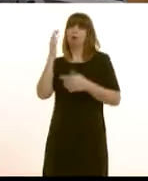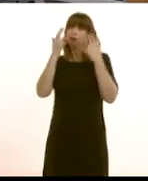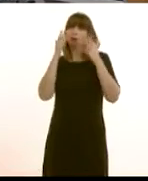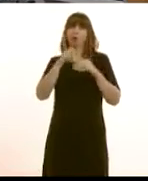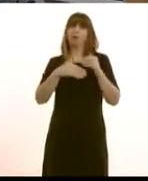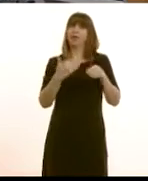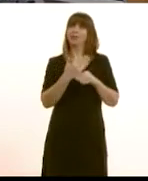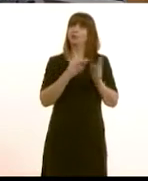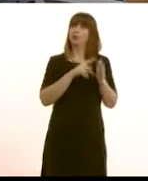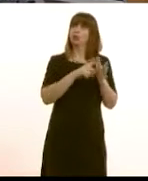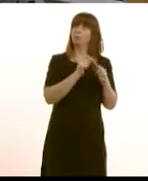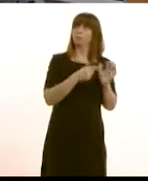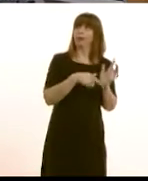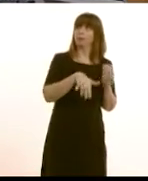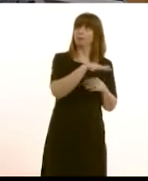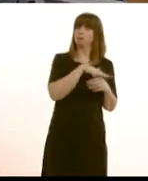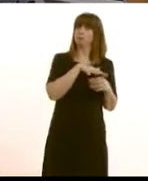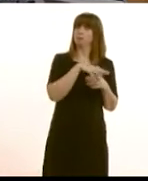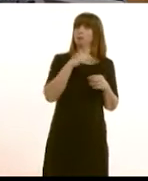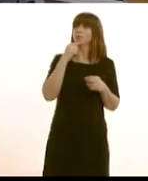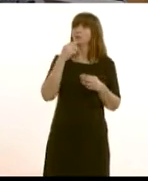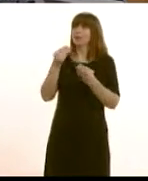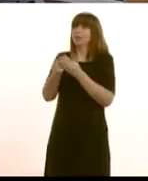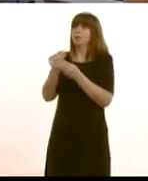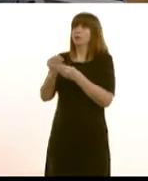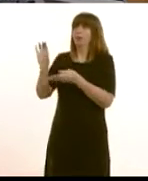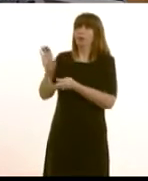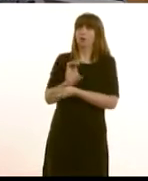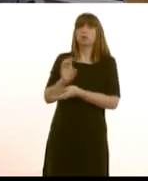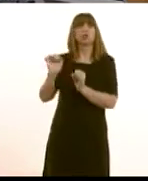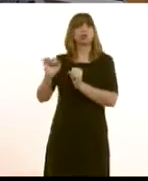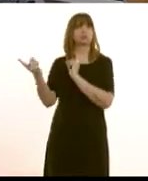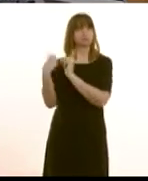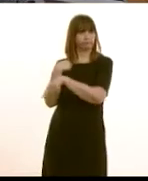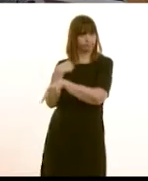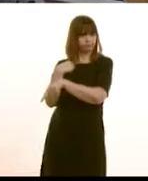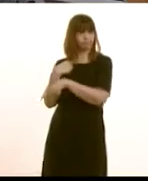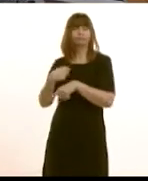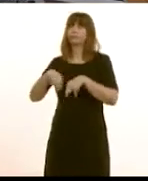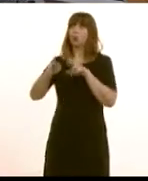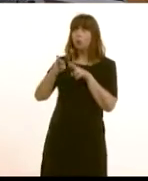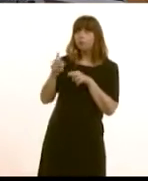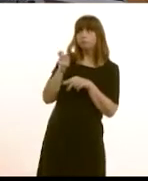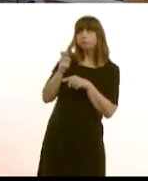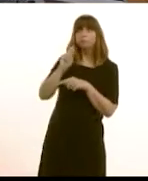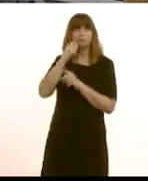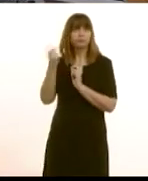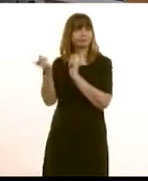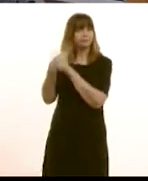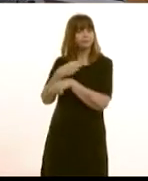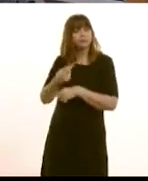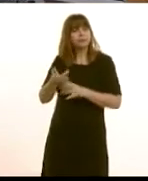and asking for enhanced capital allowances to be made available. We've not yet had a response; I hope we see a response, certainly, in the next few days. She is right to say,